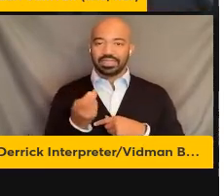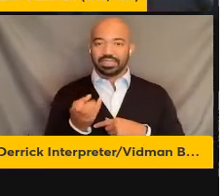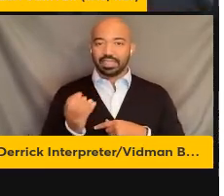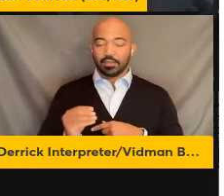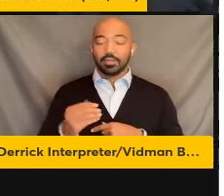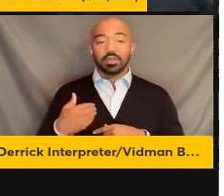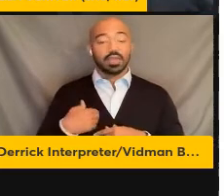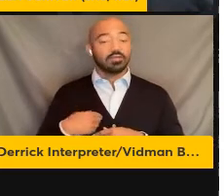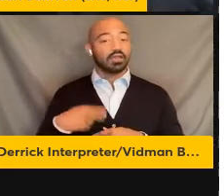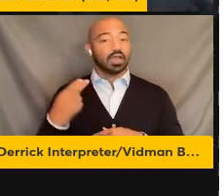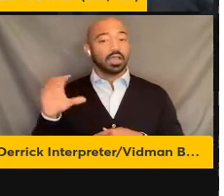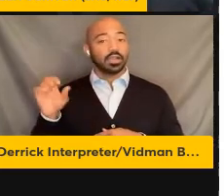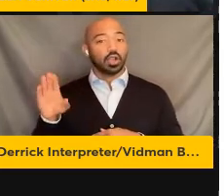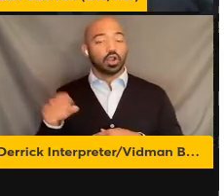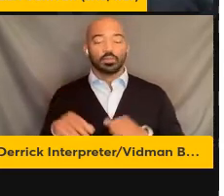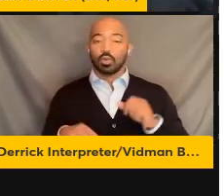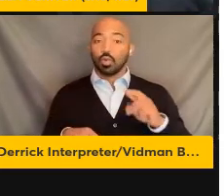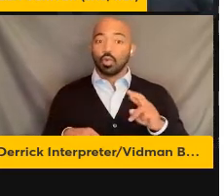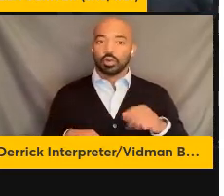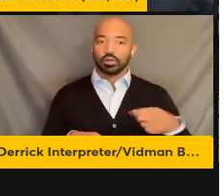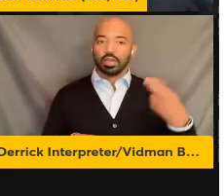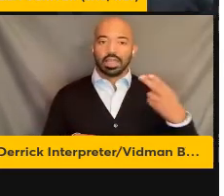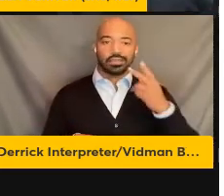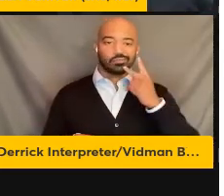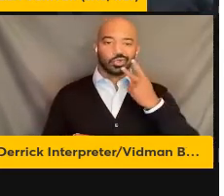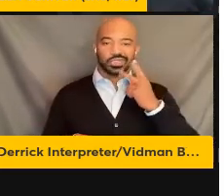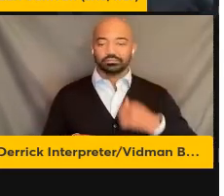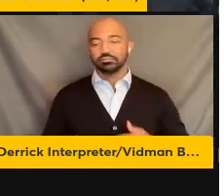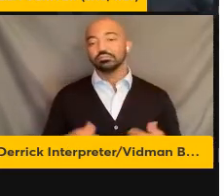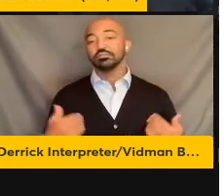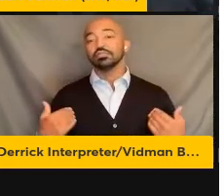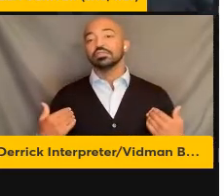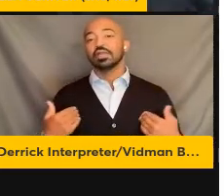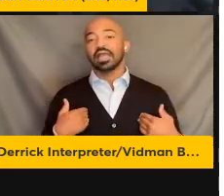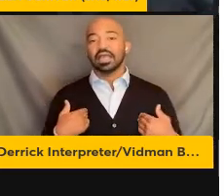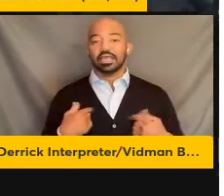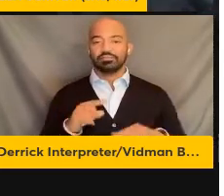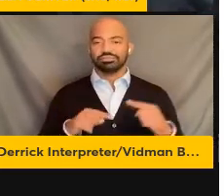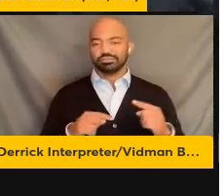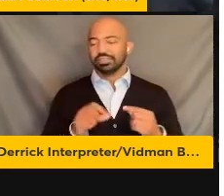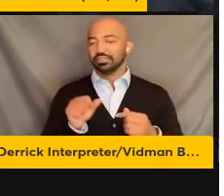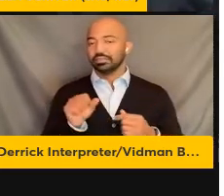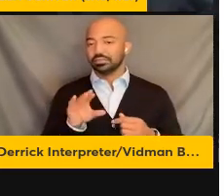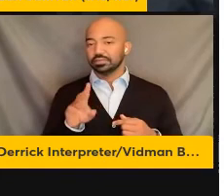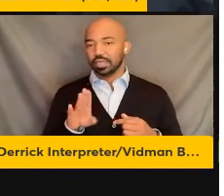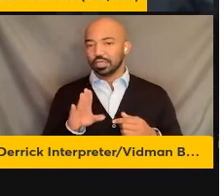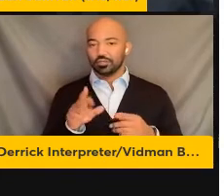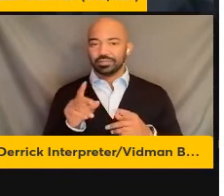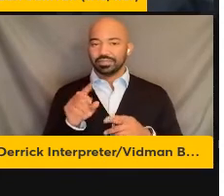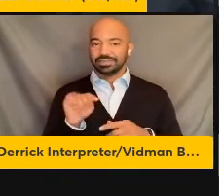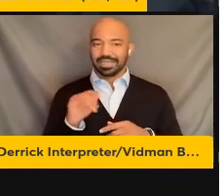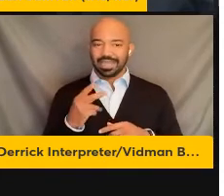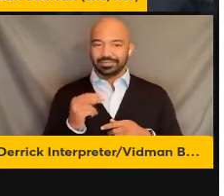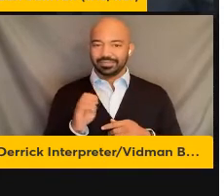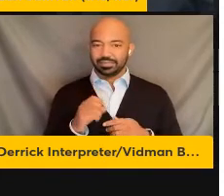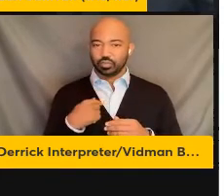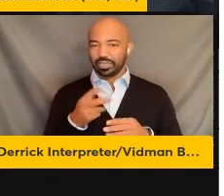protein diet, and we observed all the typical epithelial subtypes that one would observe. But what I want to call your